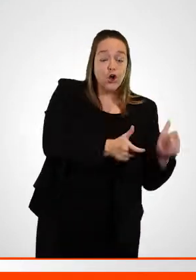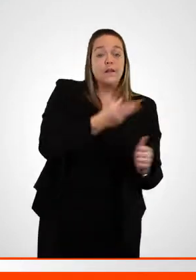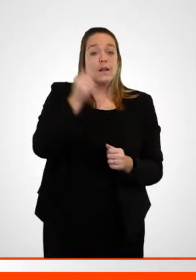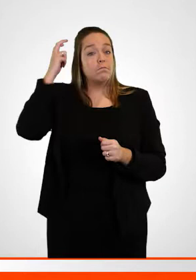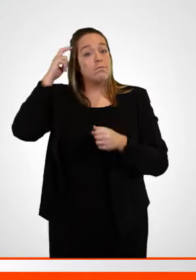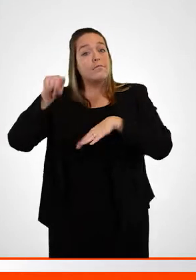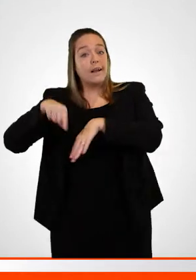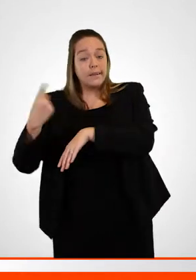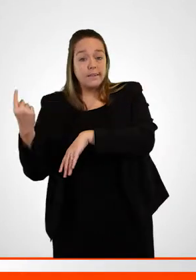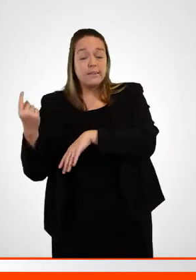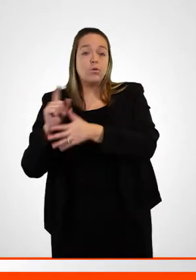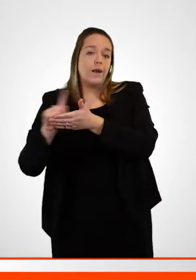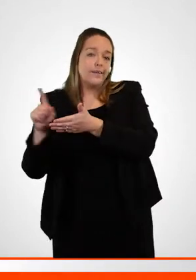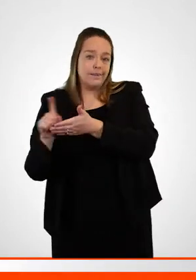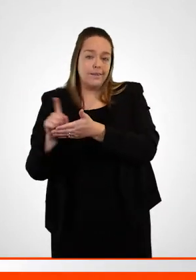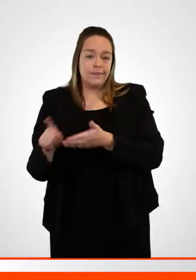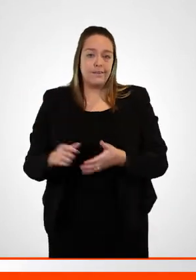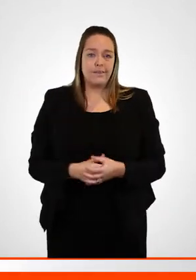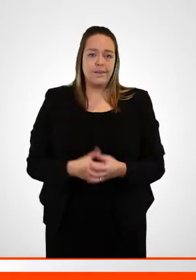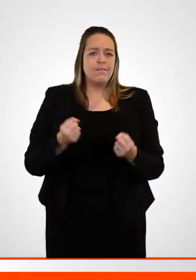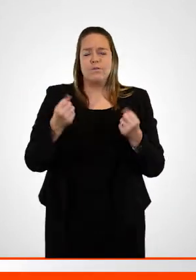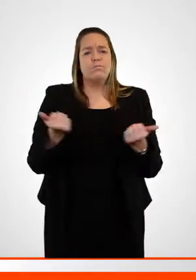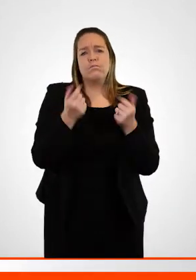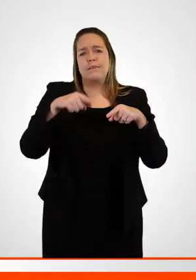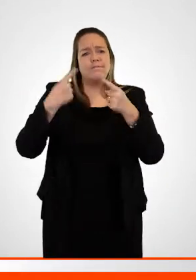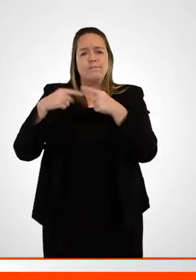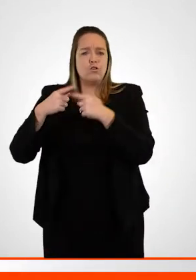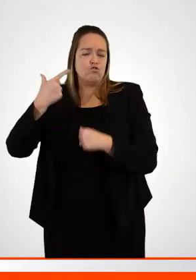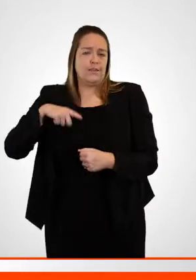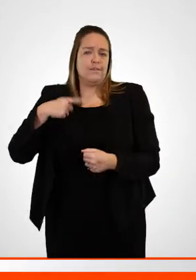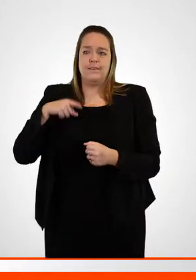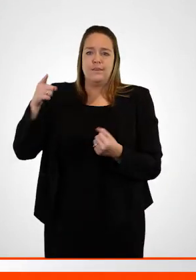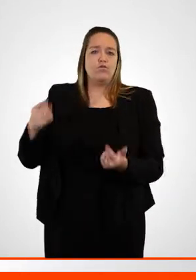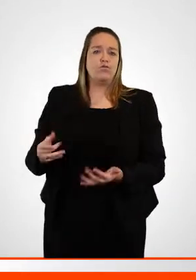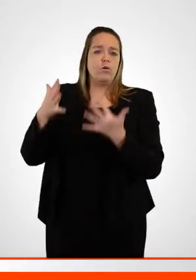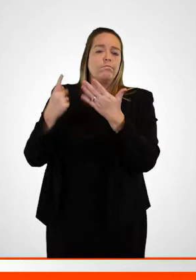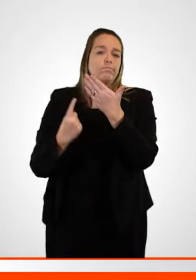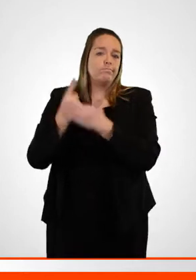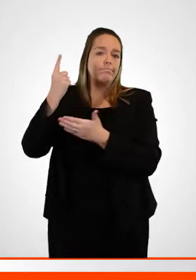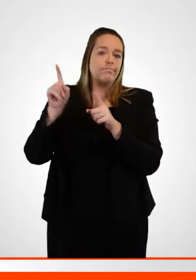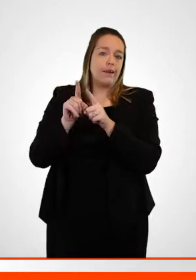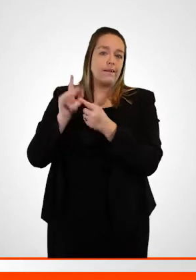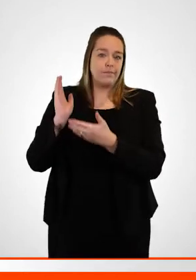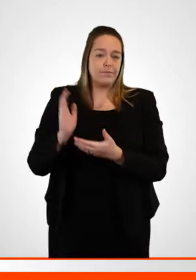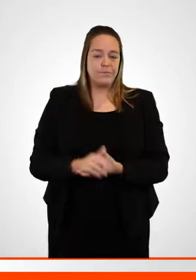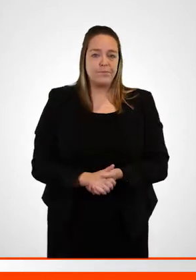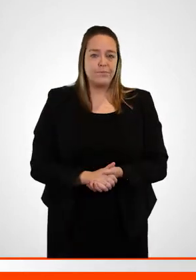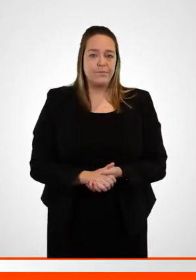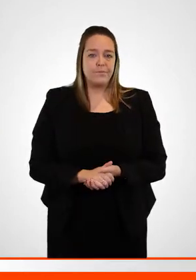some of them had received cochlear implants later. All kinds of other factors going to affect their results. And they may not necessarily be reflective.